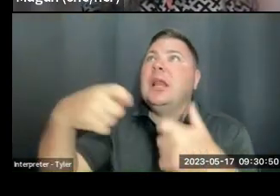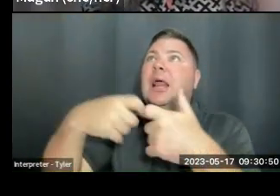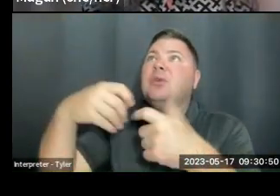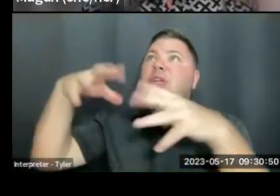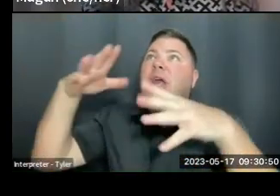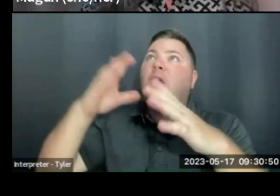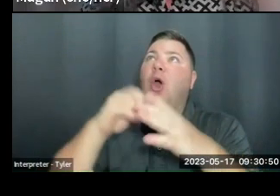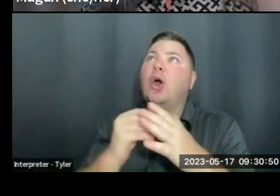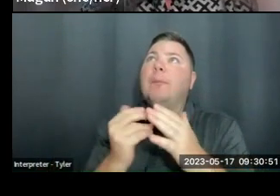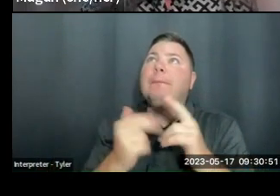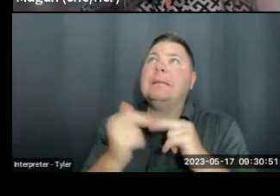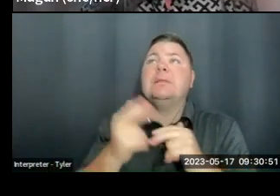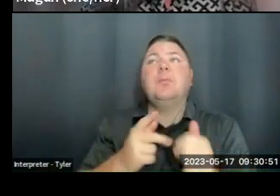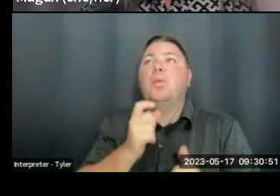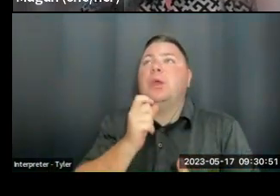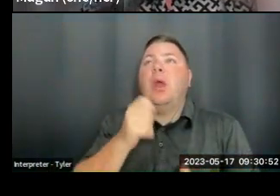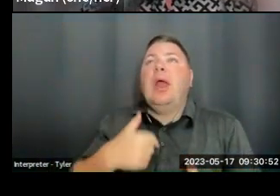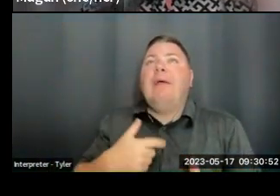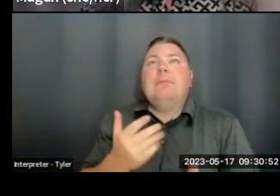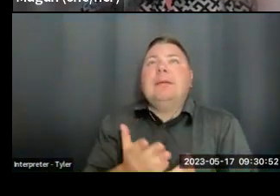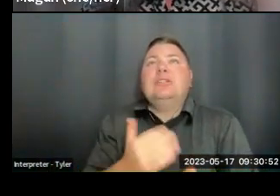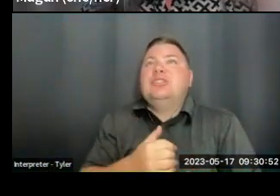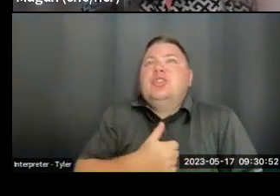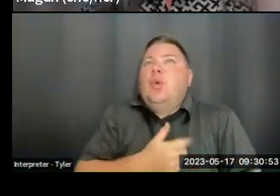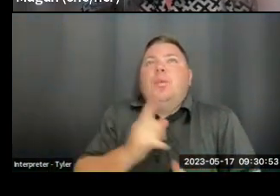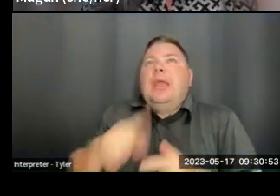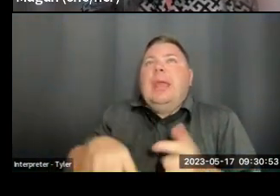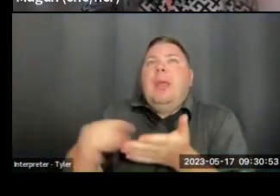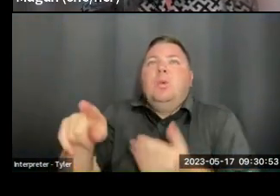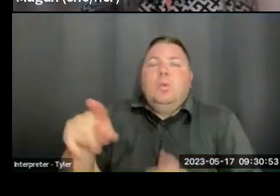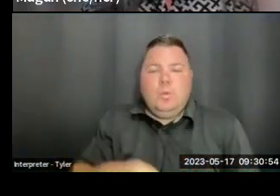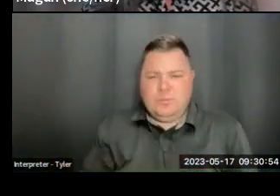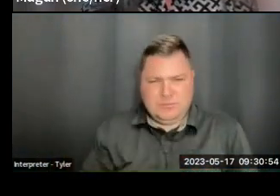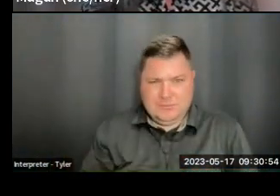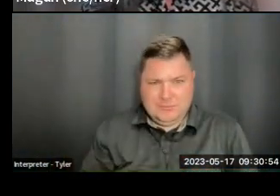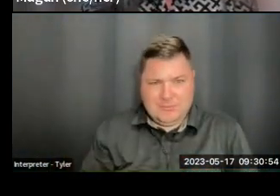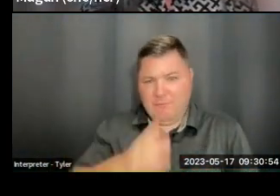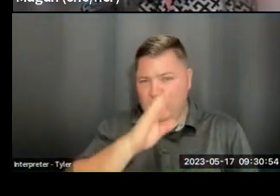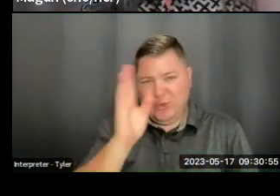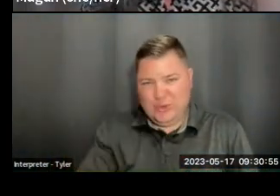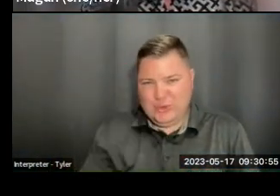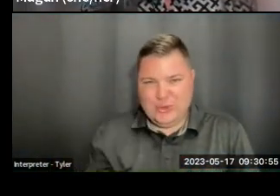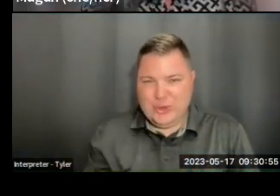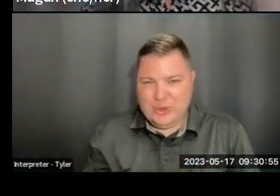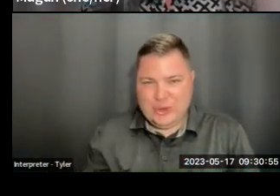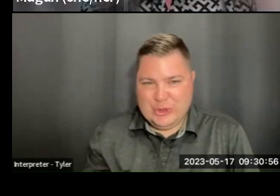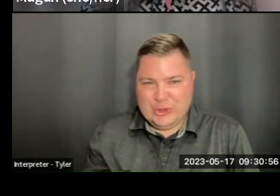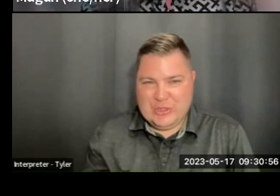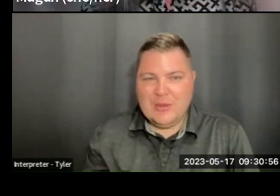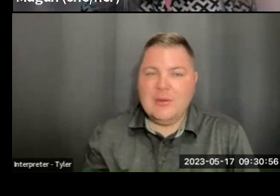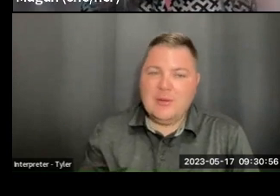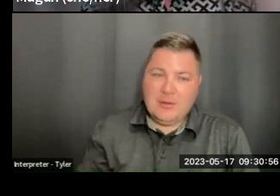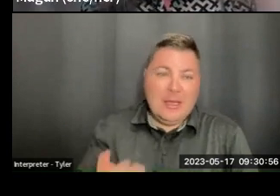You don't call Amron and say, we need you to turn on the electricity in the building, but we didn't budget for